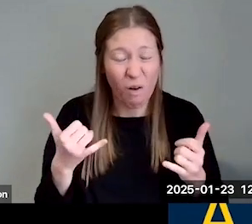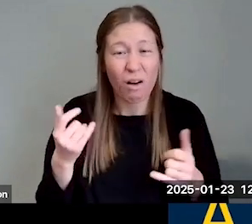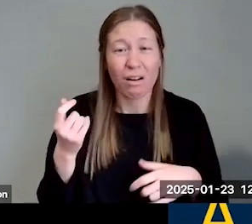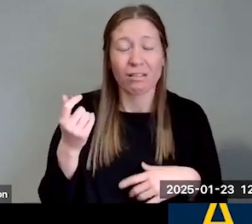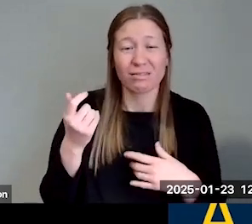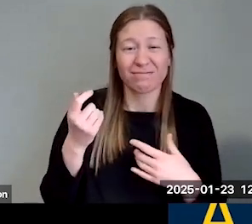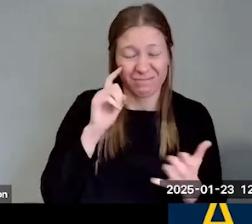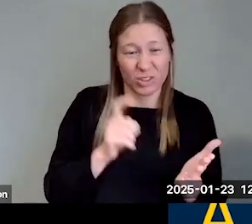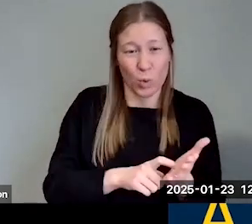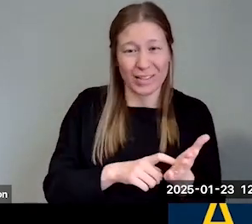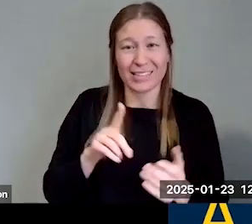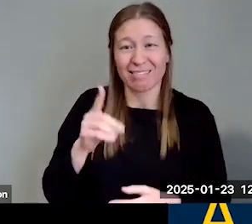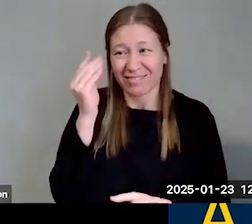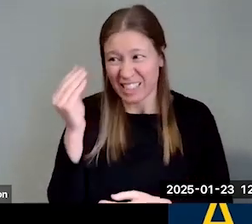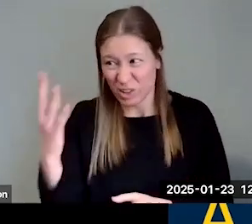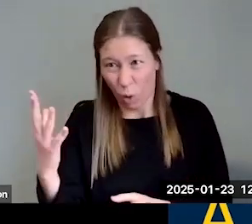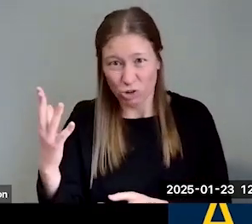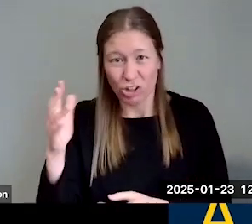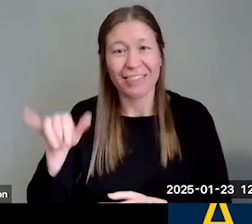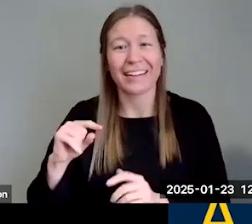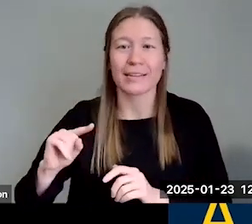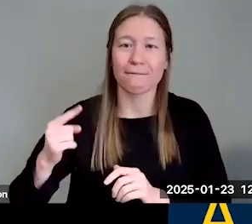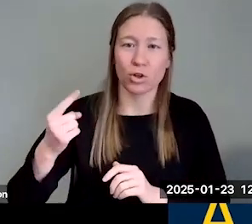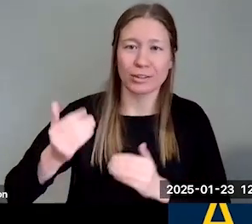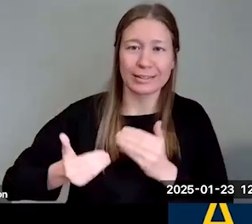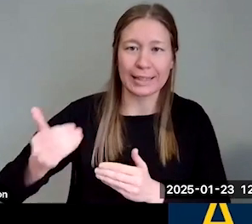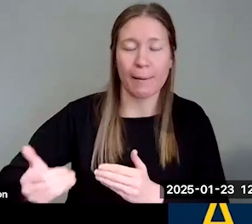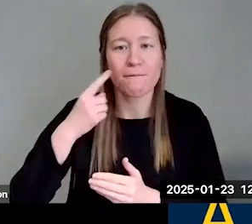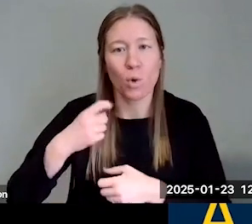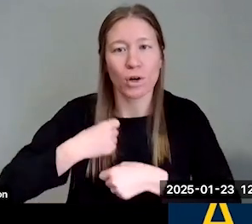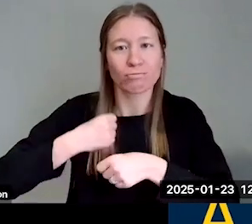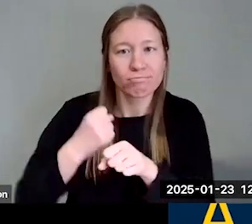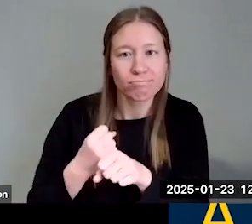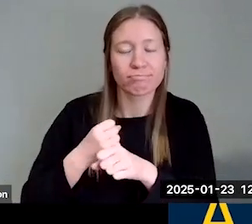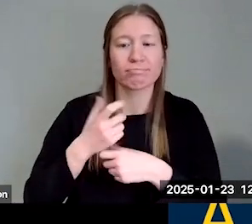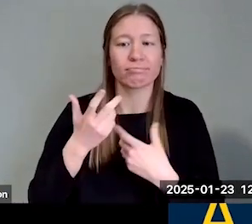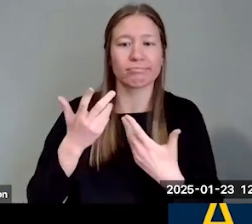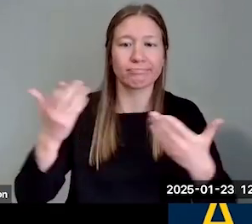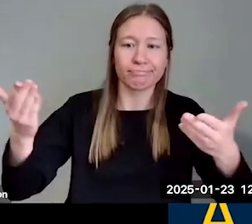to creating a disability-inclusive workplace and community and university.